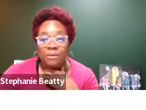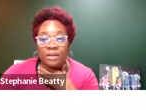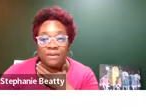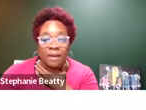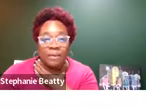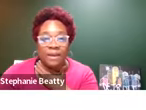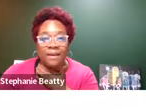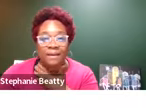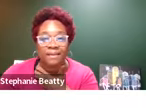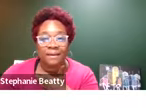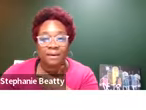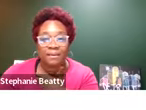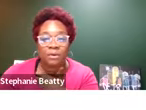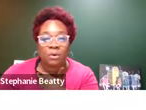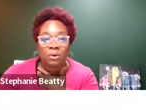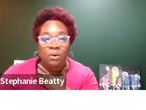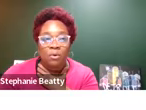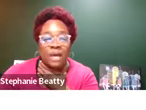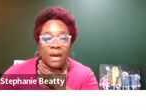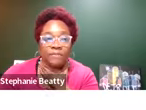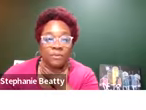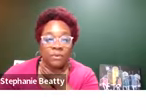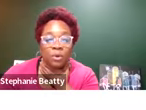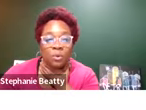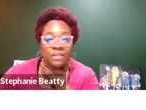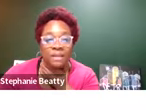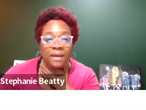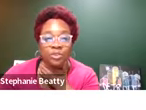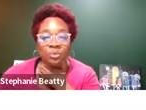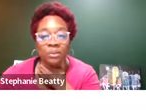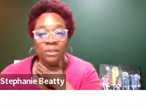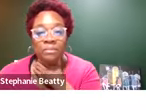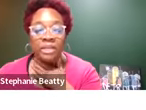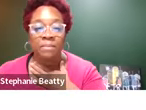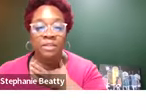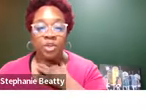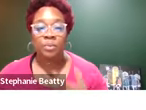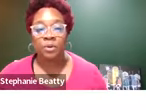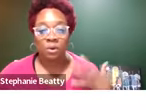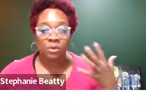That way you're not paying a whole lot, if your goal is not to become an interpreter